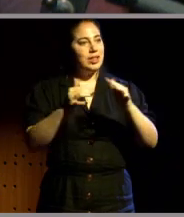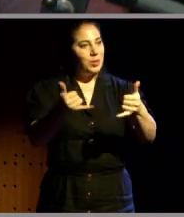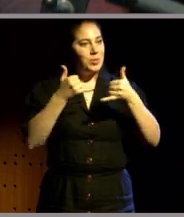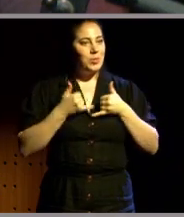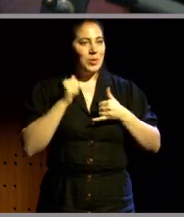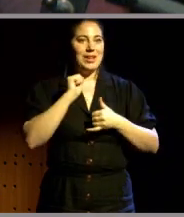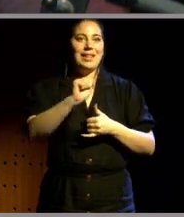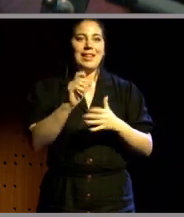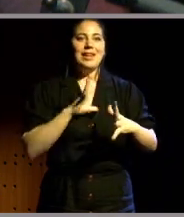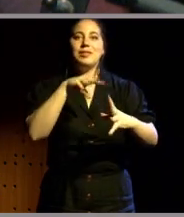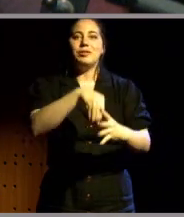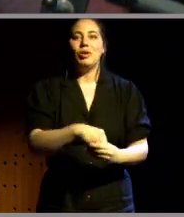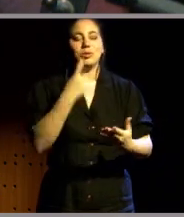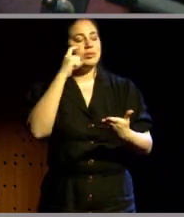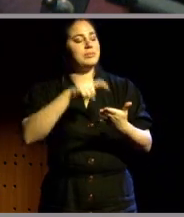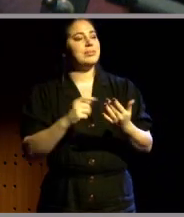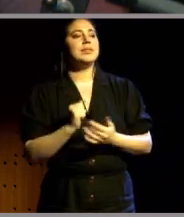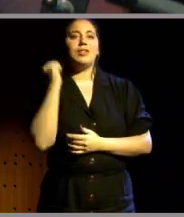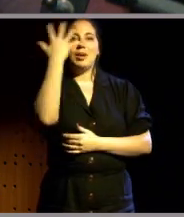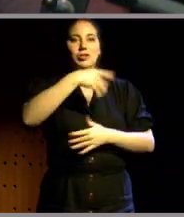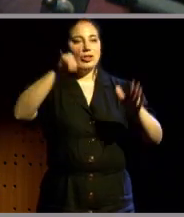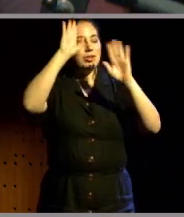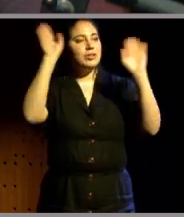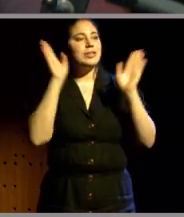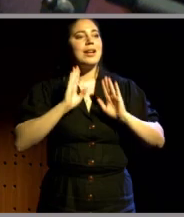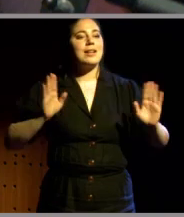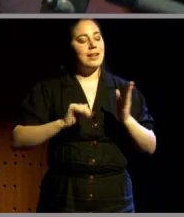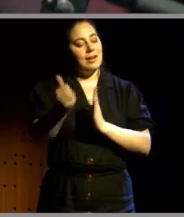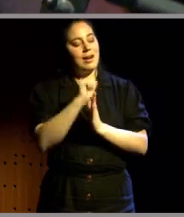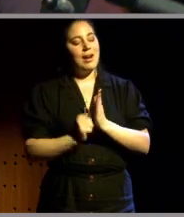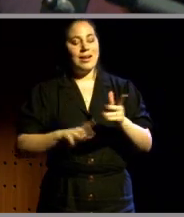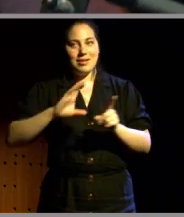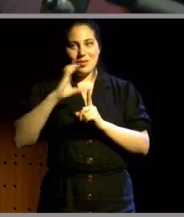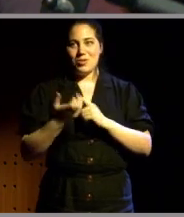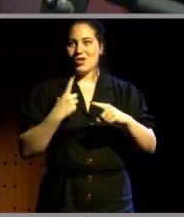to the recognition of Aboriginal and Torres Strait Islander arts, culture and community,